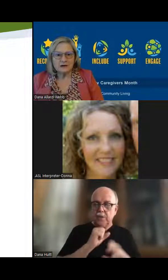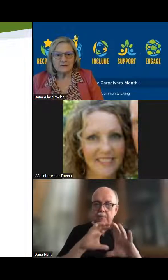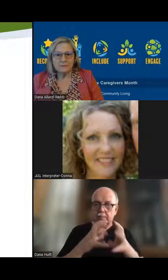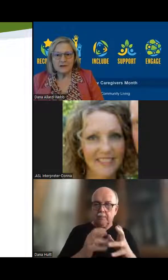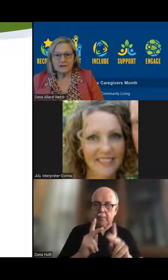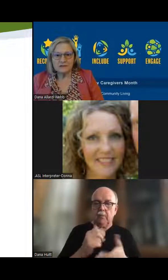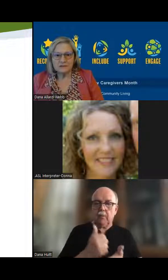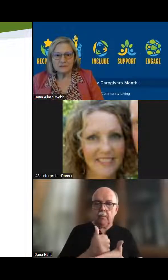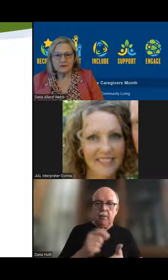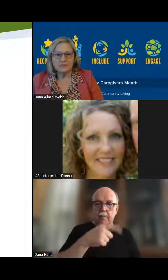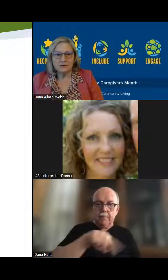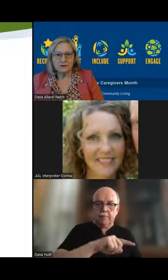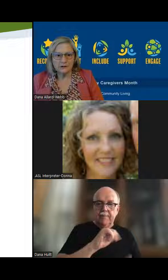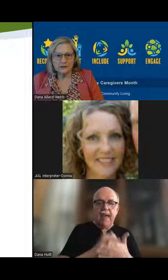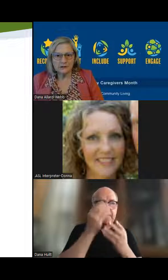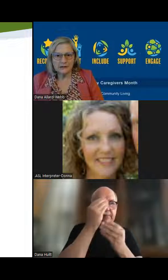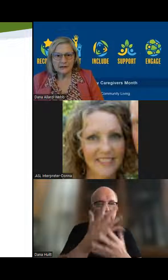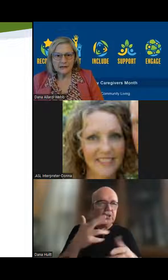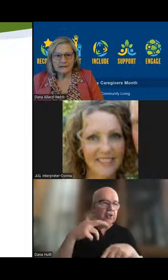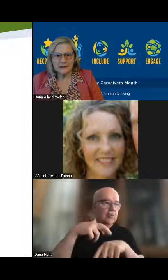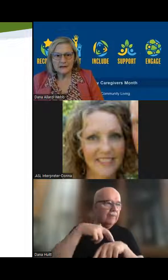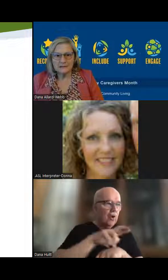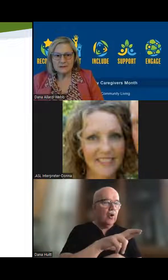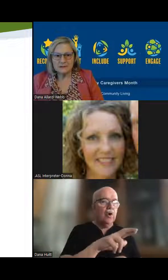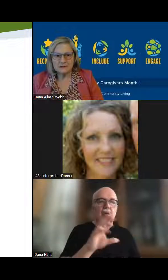. So I've been working with a testing company, and all of the high school students